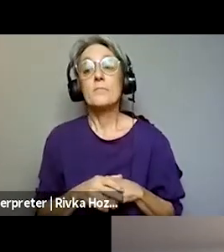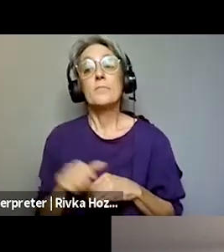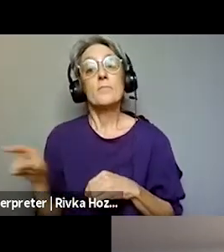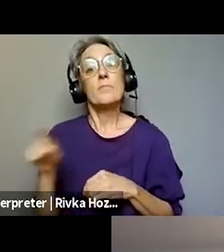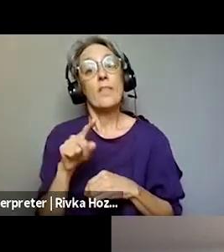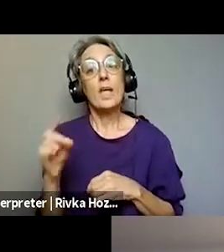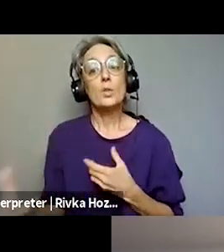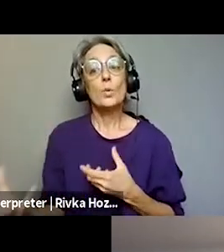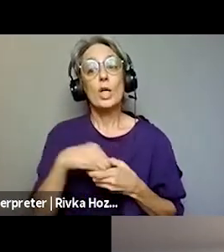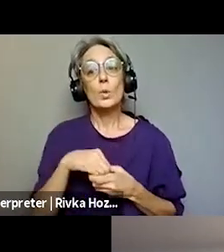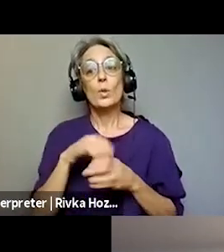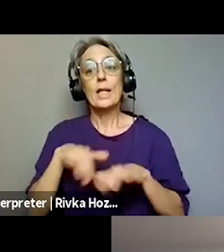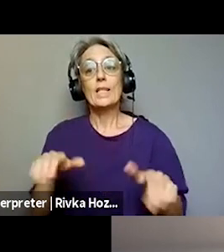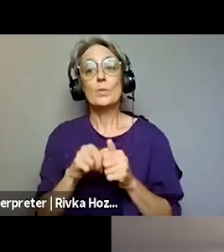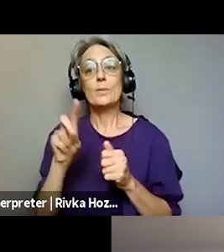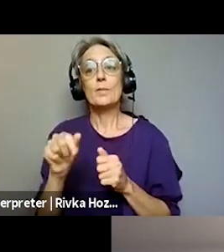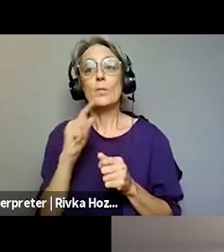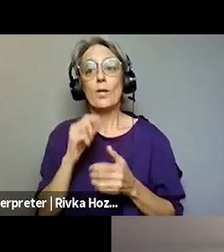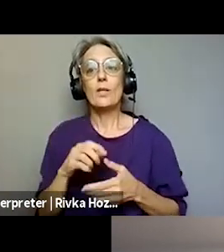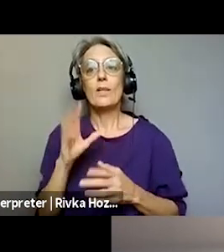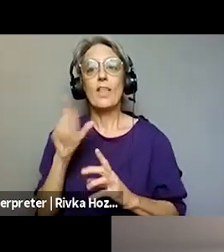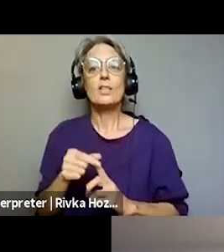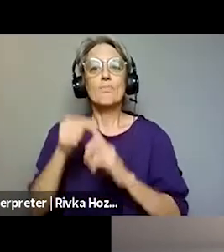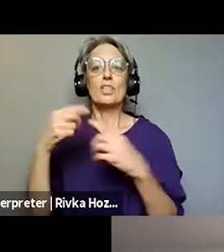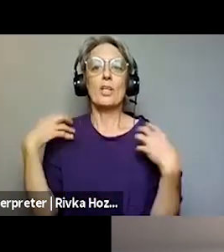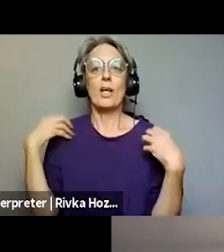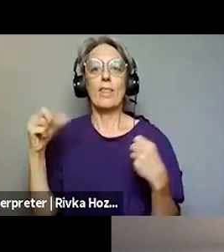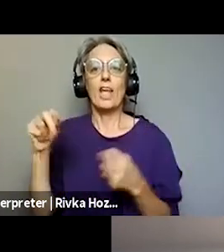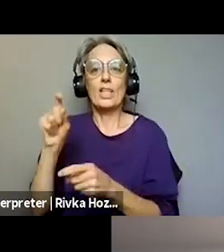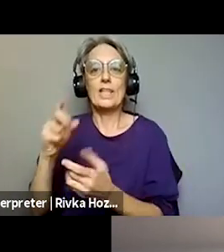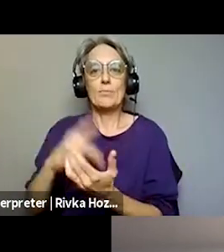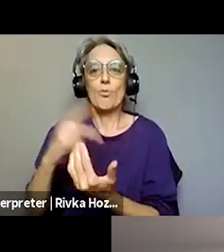disabilities through their special health care needs program, but these children become adults